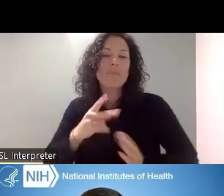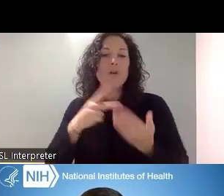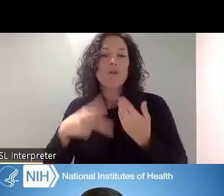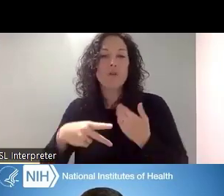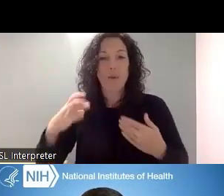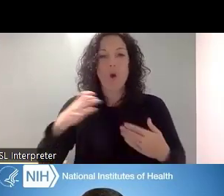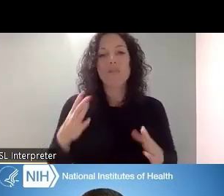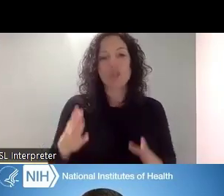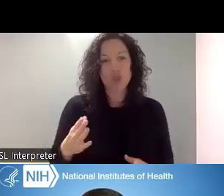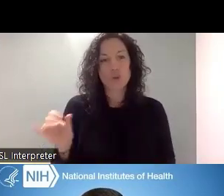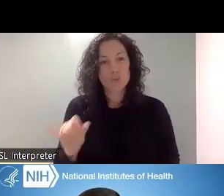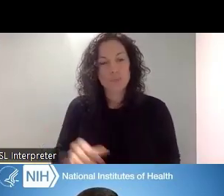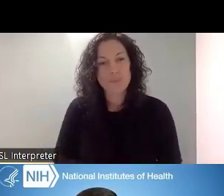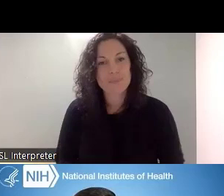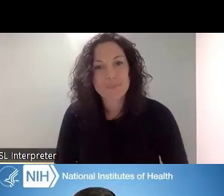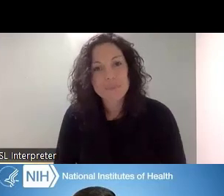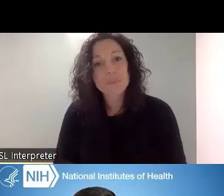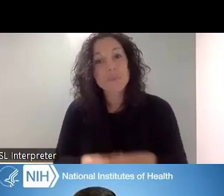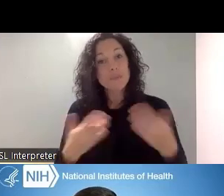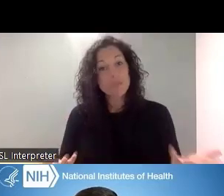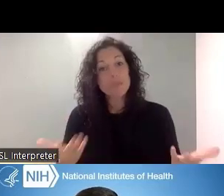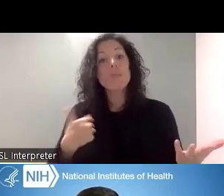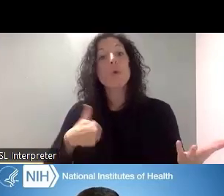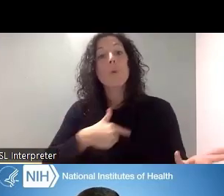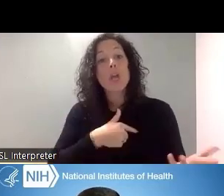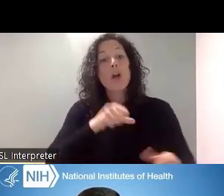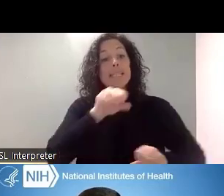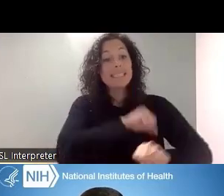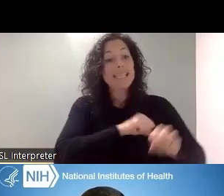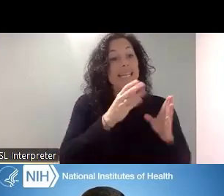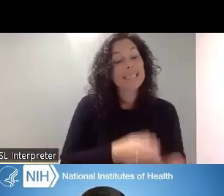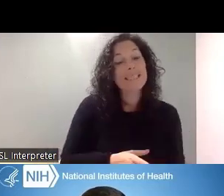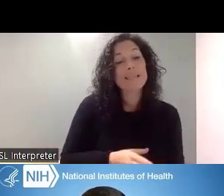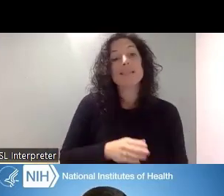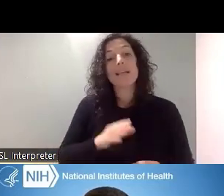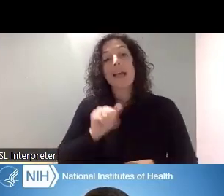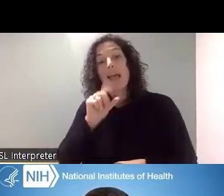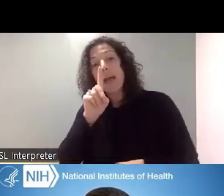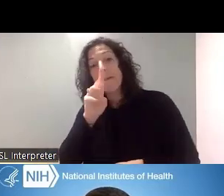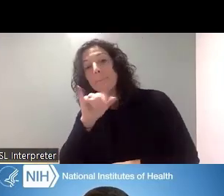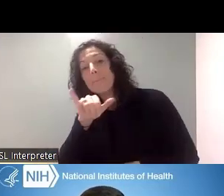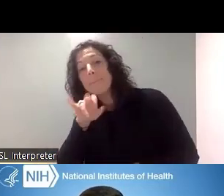we are scientists and administrators here at the NIH. Sometimes, we're called program directors.